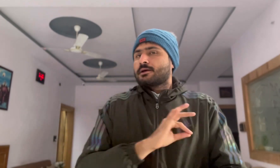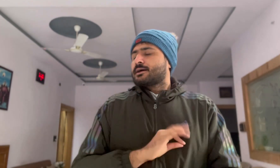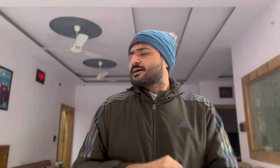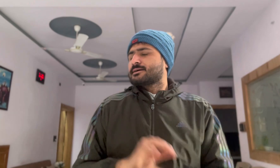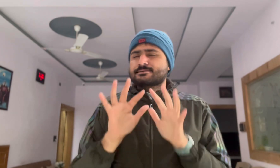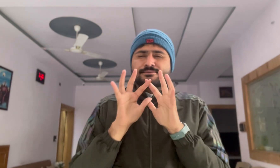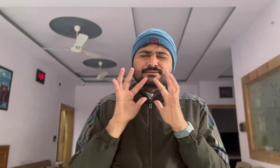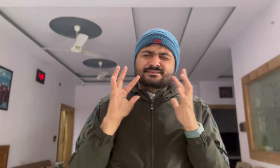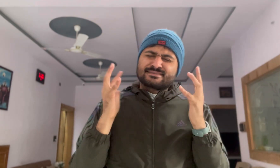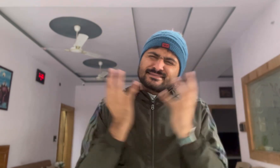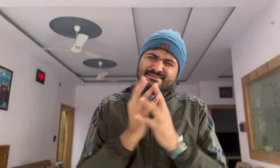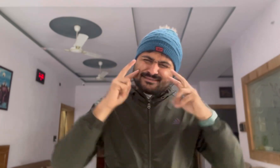India vs Pakistan